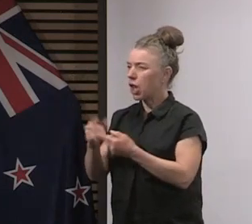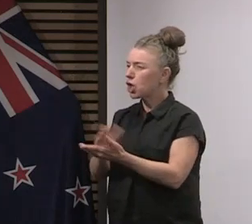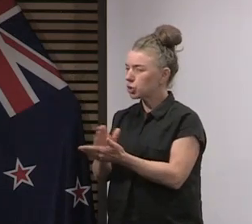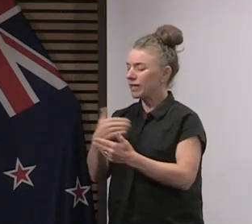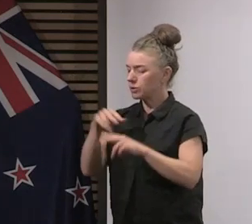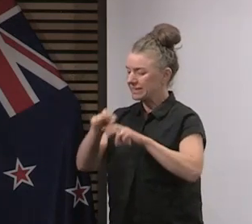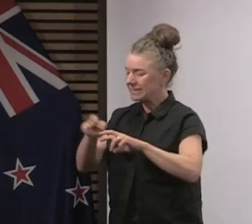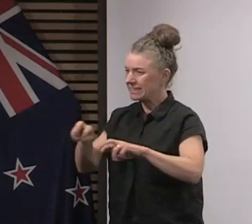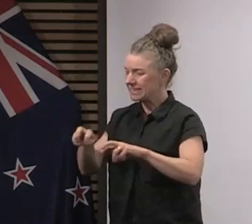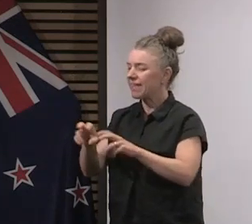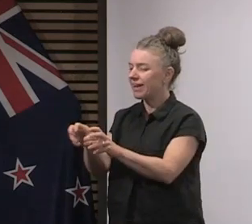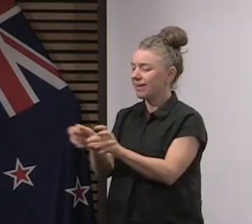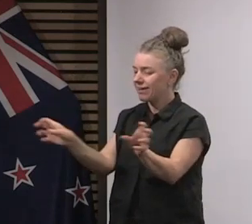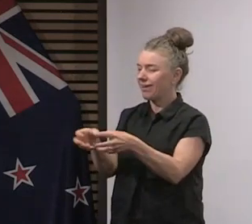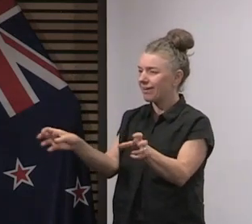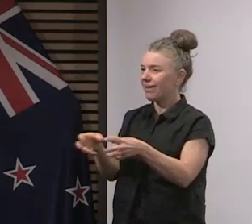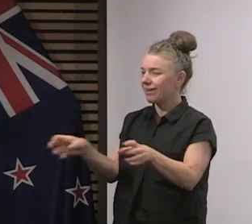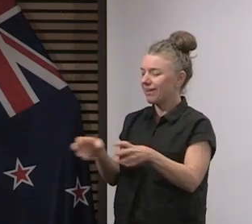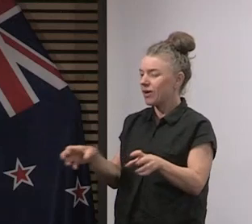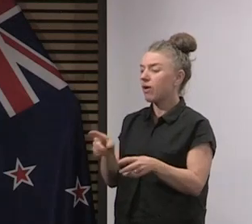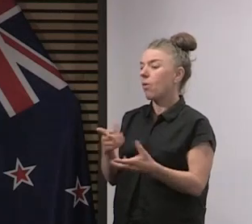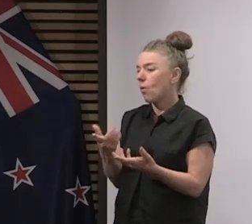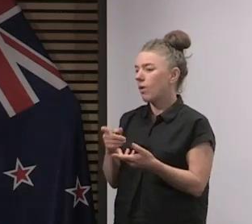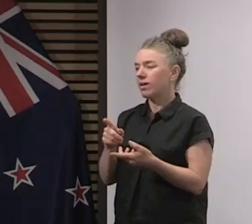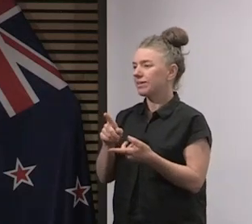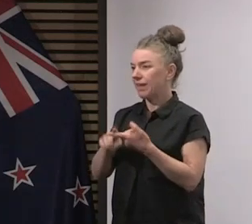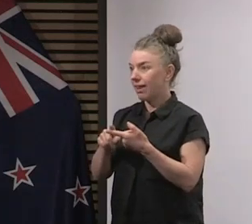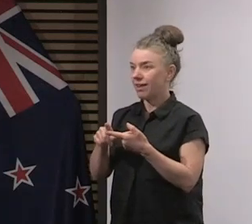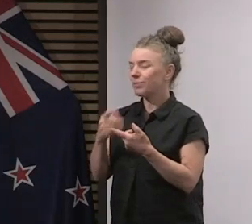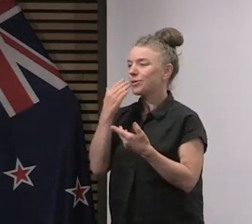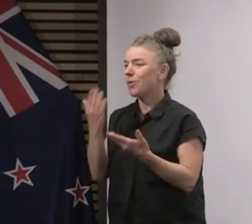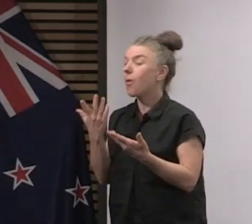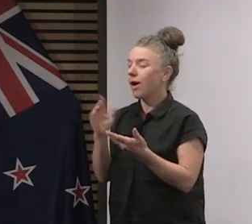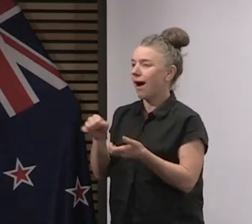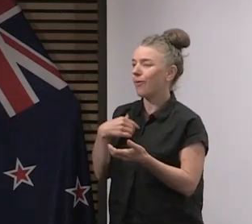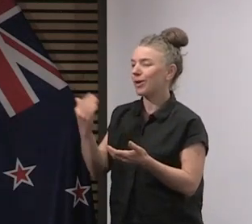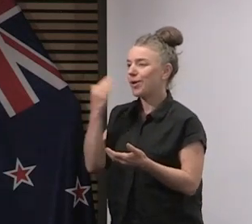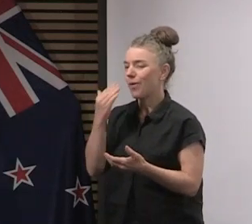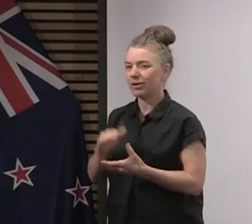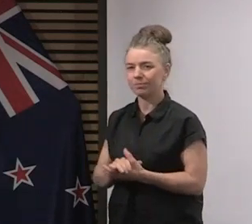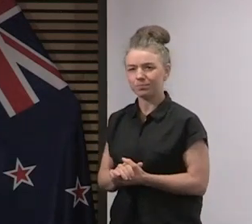each one of those cases and try and move them out of that category as quickly as possible.